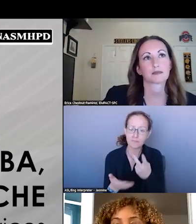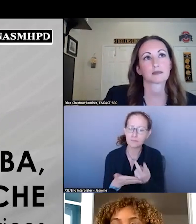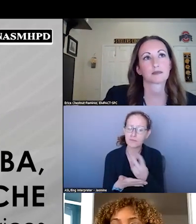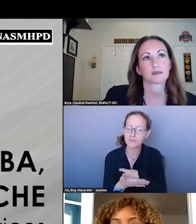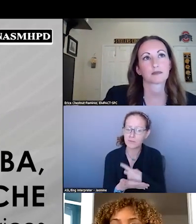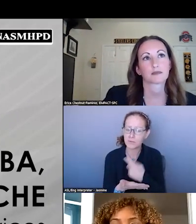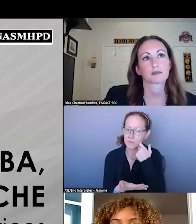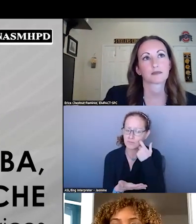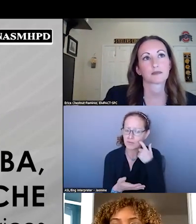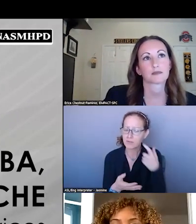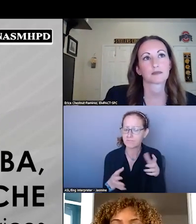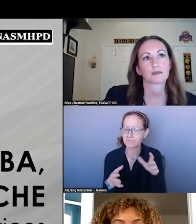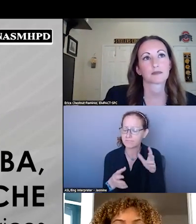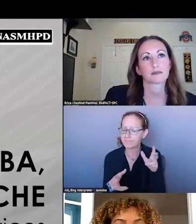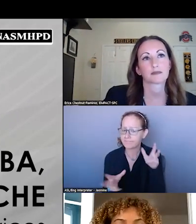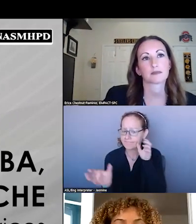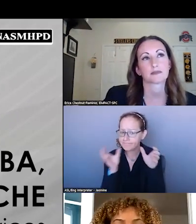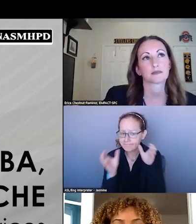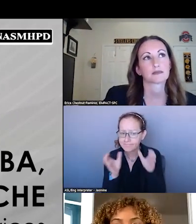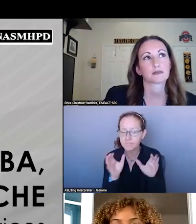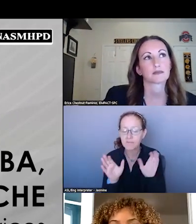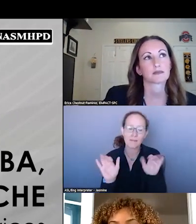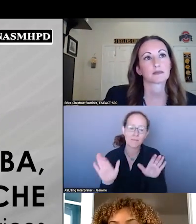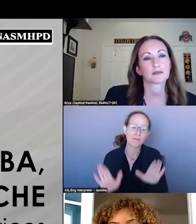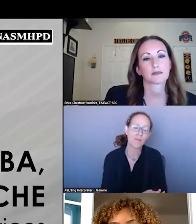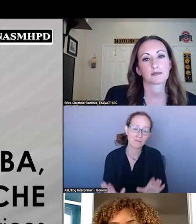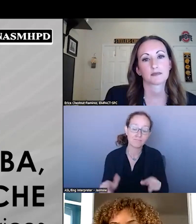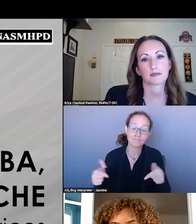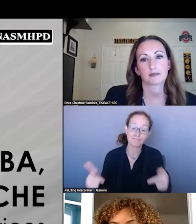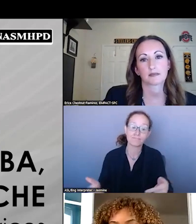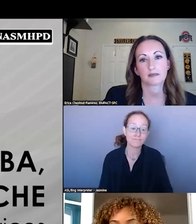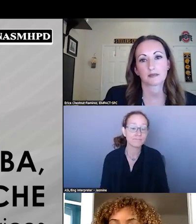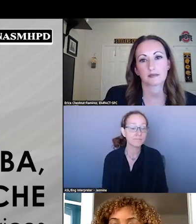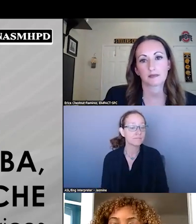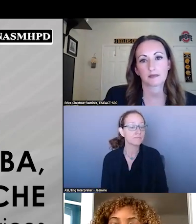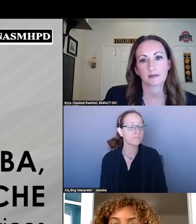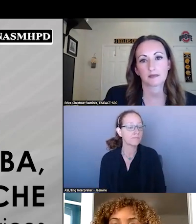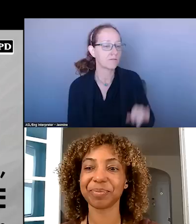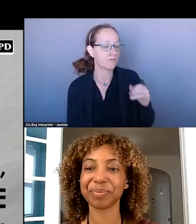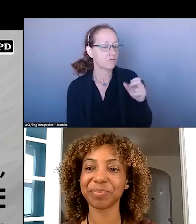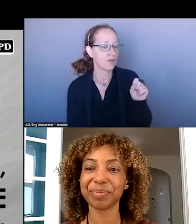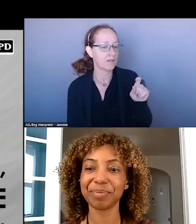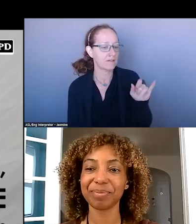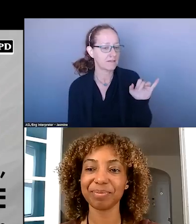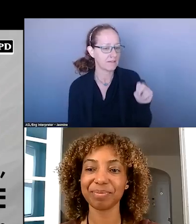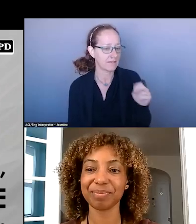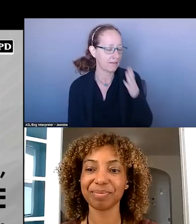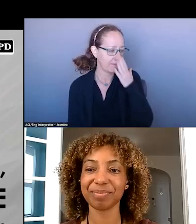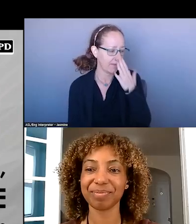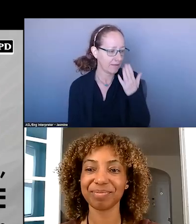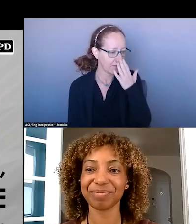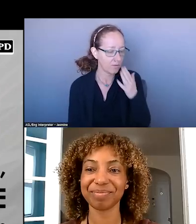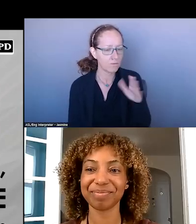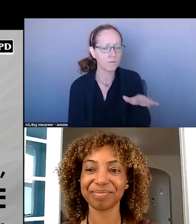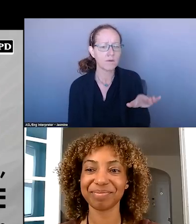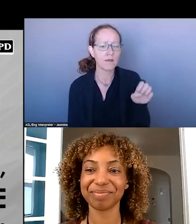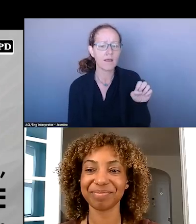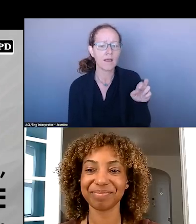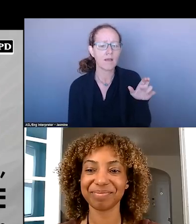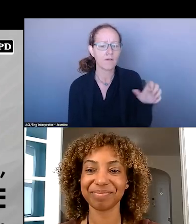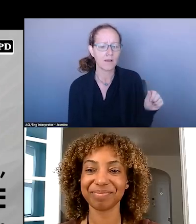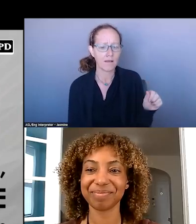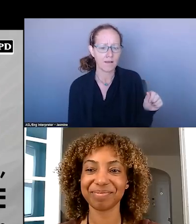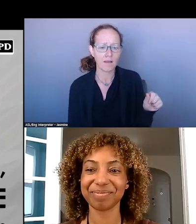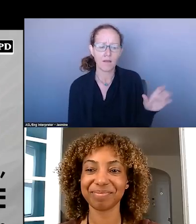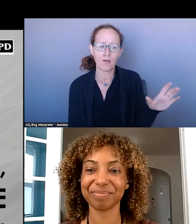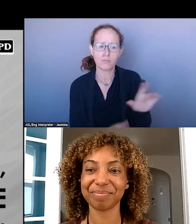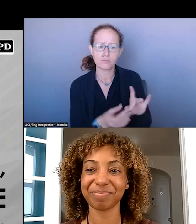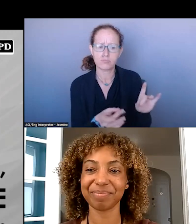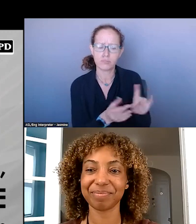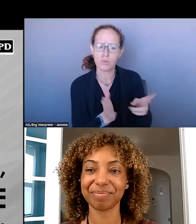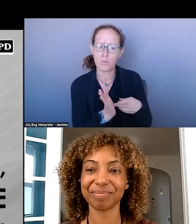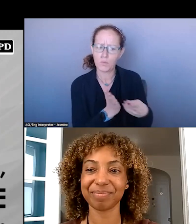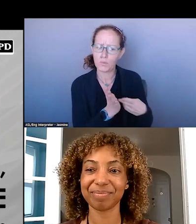: YEAH. IT IS SPEAKING SO MUCH OF THE TRUTH THAT ARIZONA IS